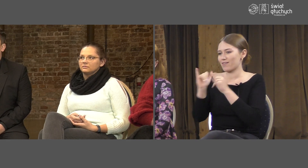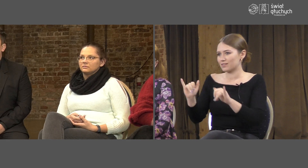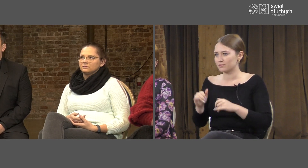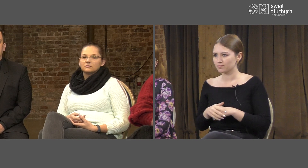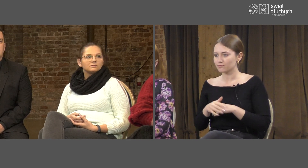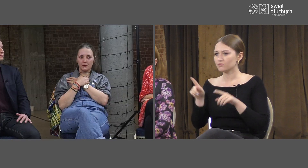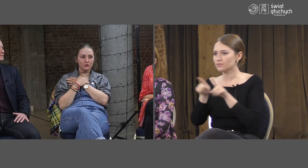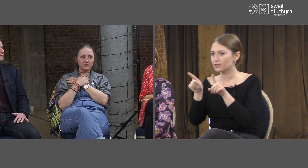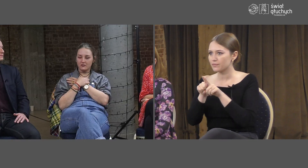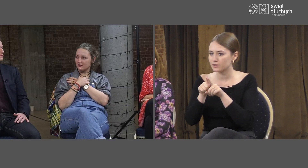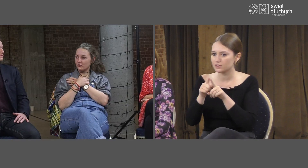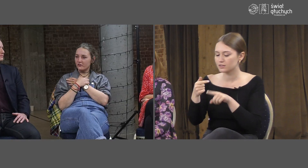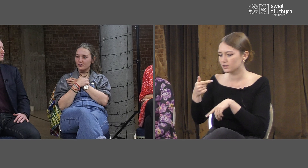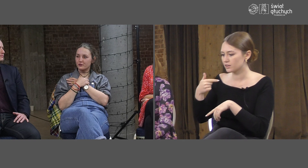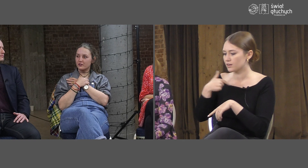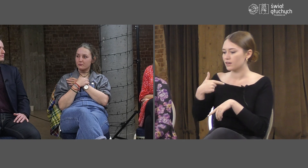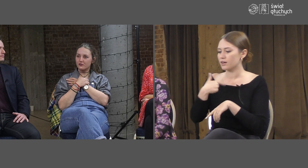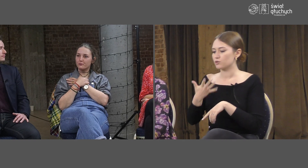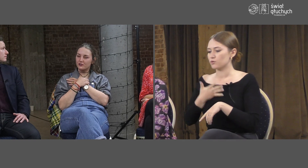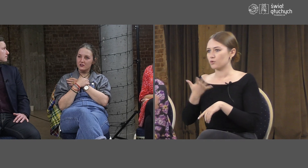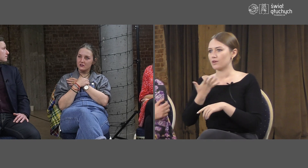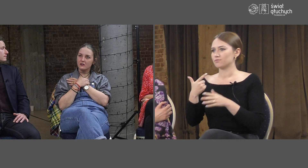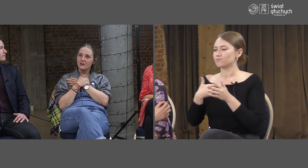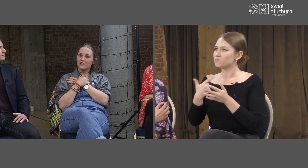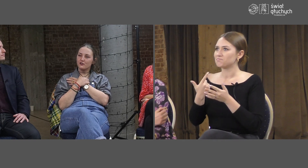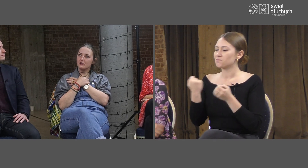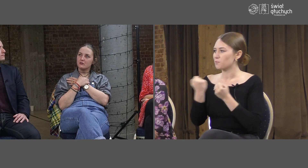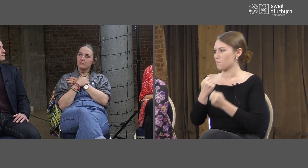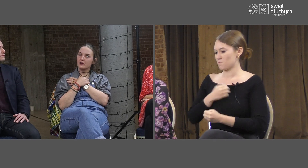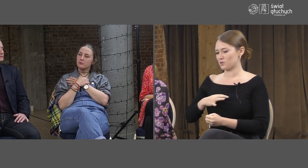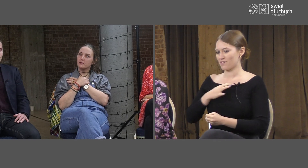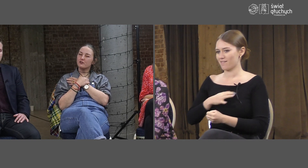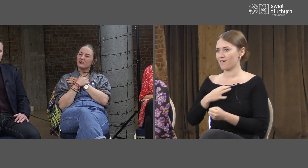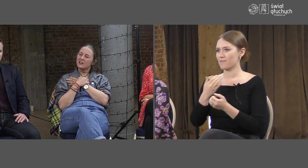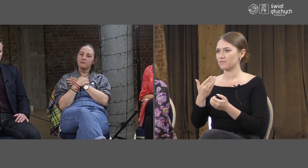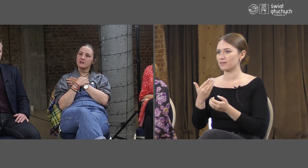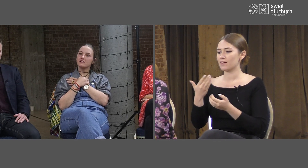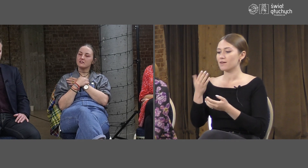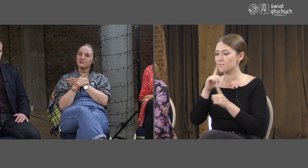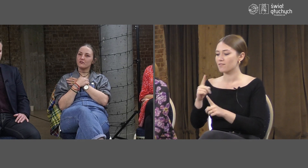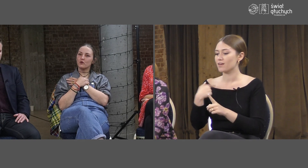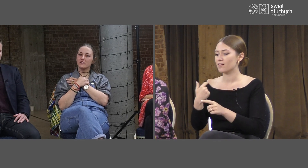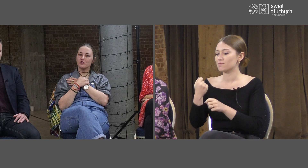[Maria] I absolutely think that it’s really sad when I think about how much effort